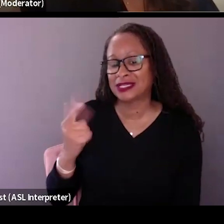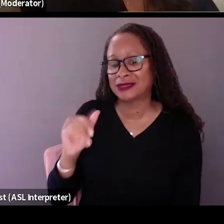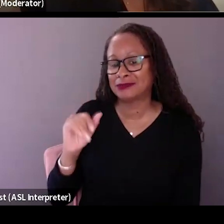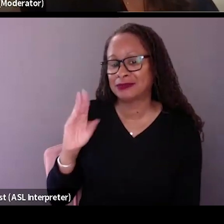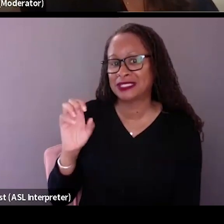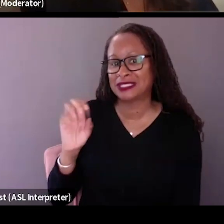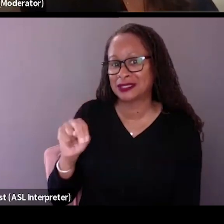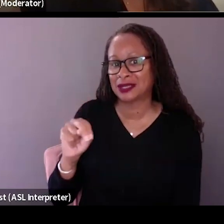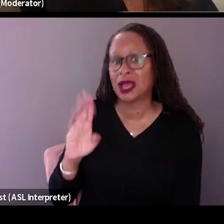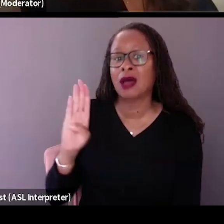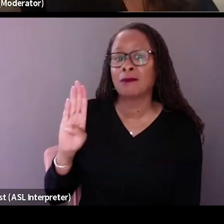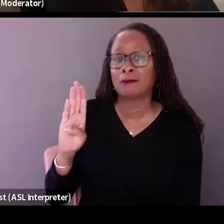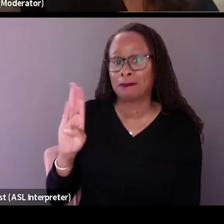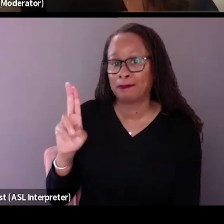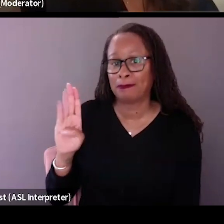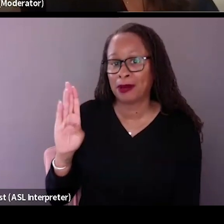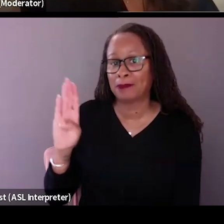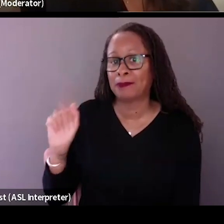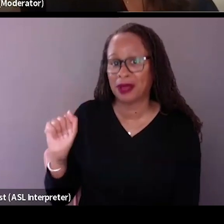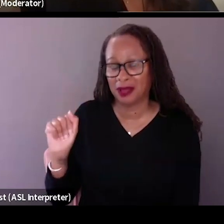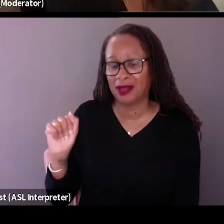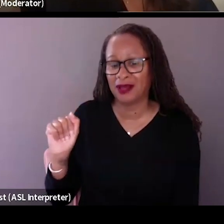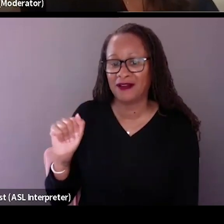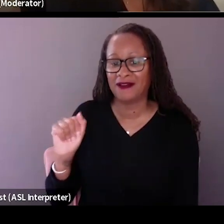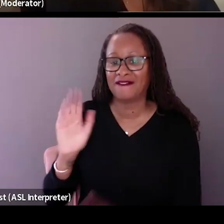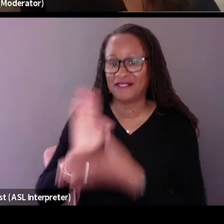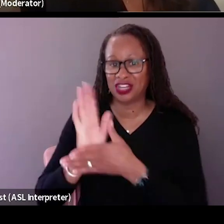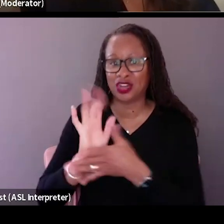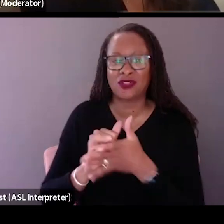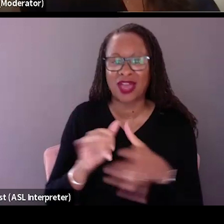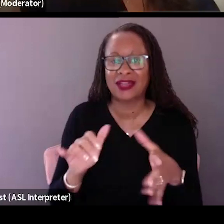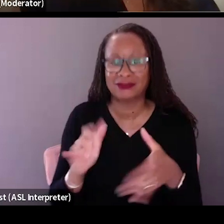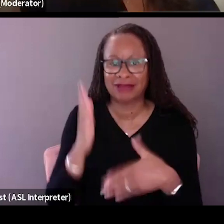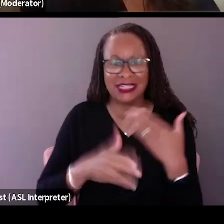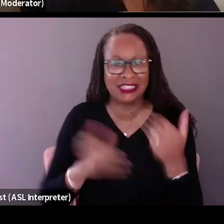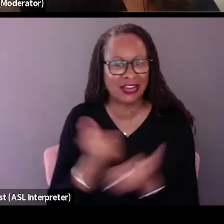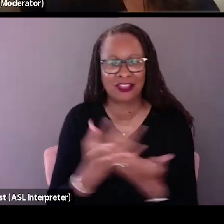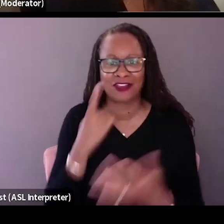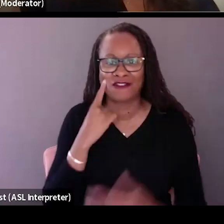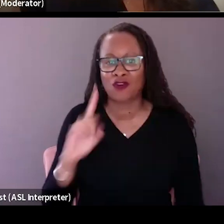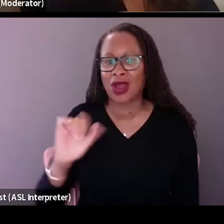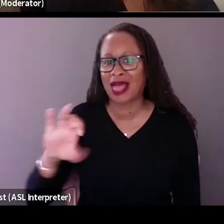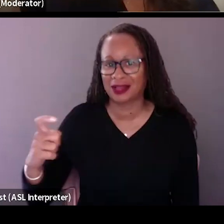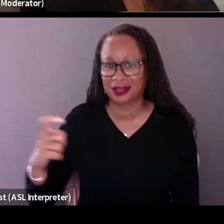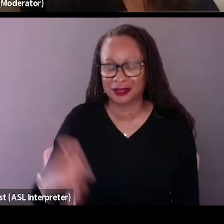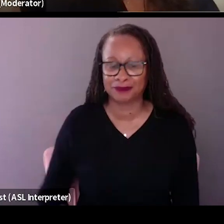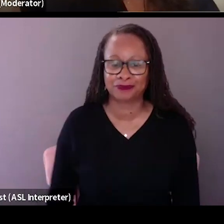that, you know, did him in. Right. And Michael, I think it was you who maybe reached out